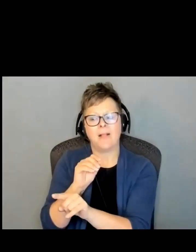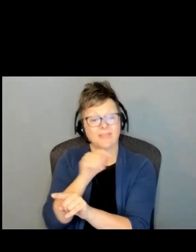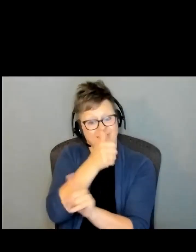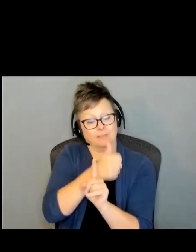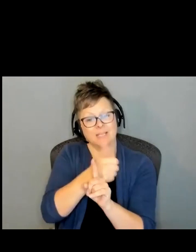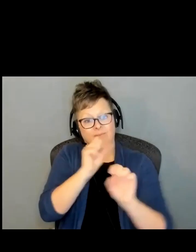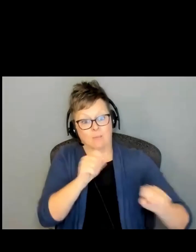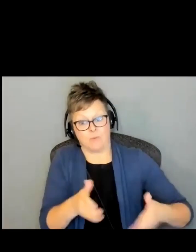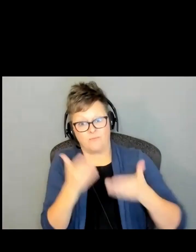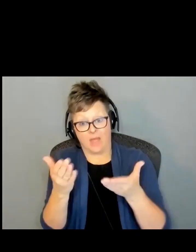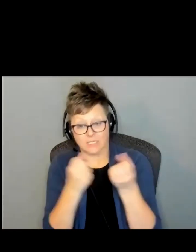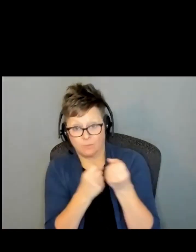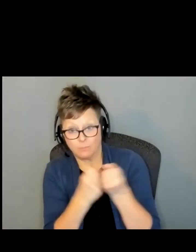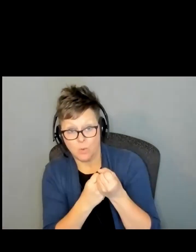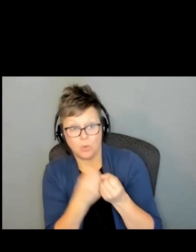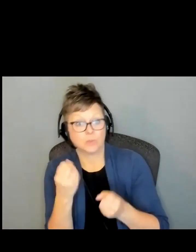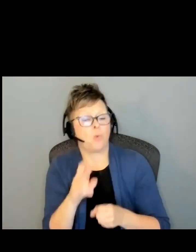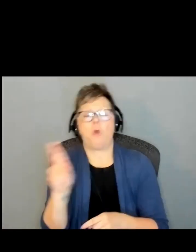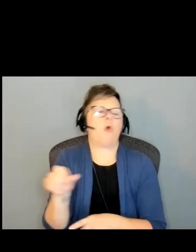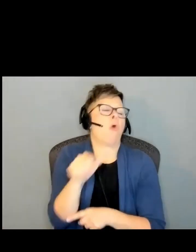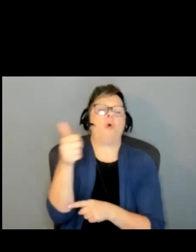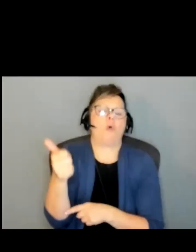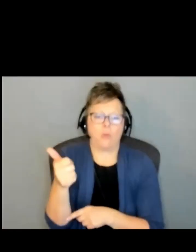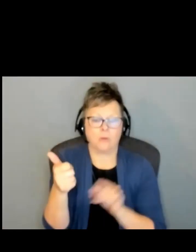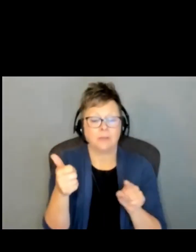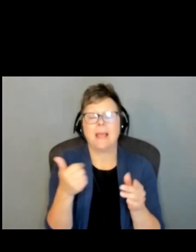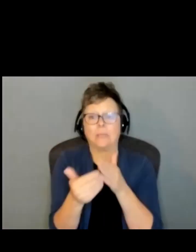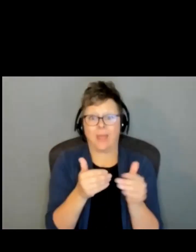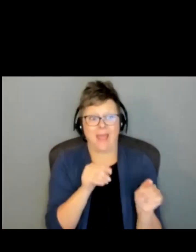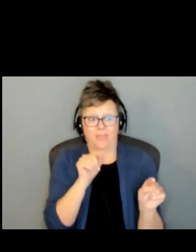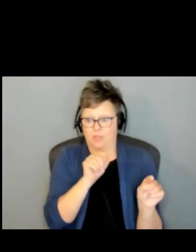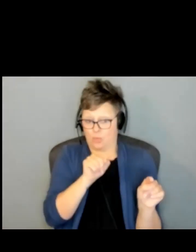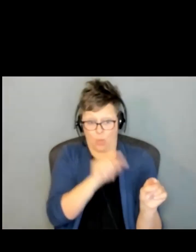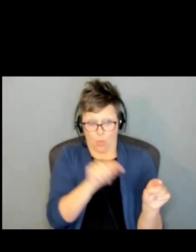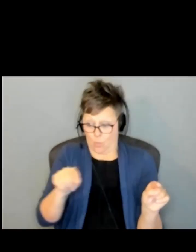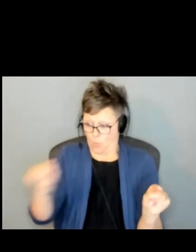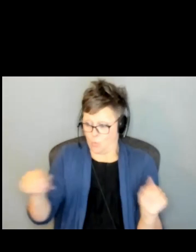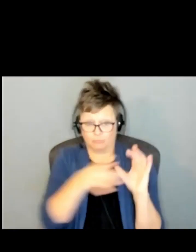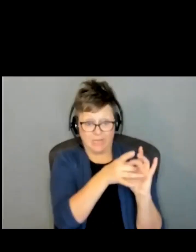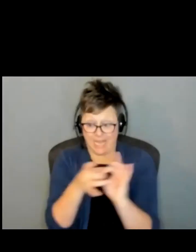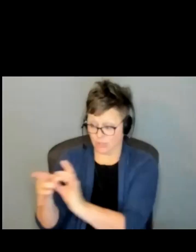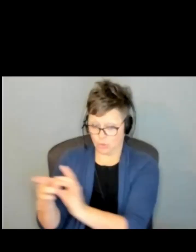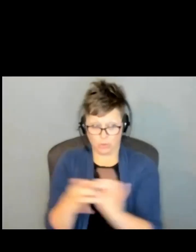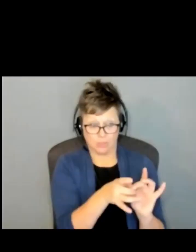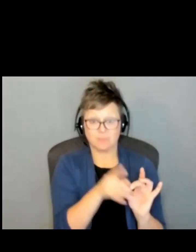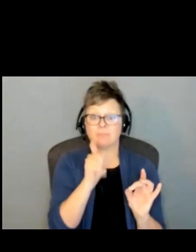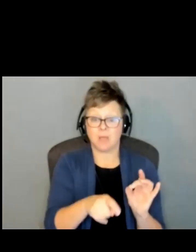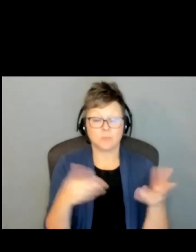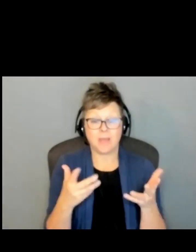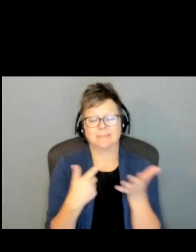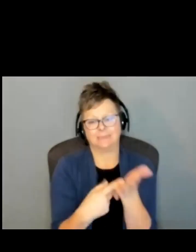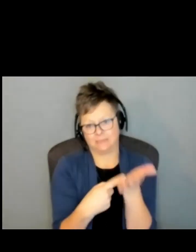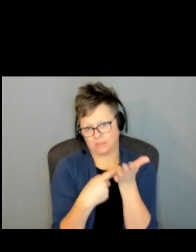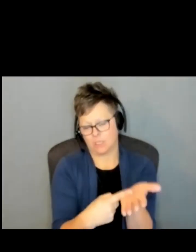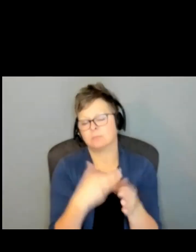Or it could be another type to ensure that those relationships must be discussed prior